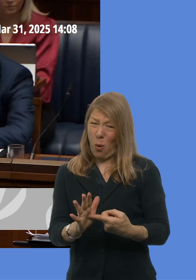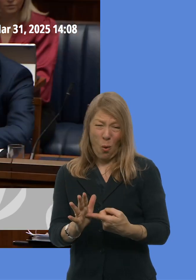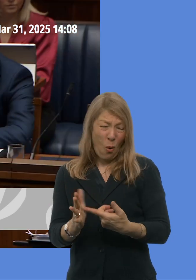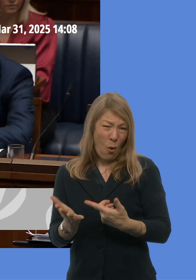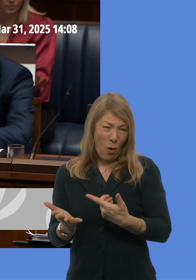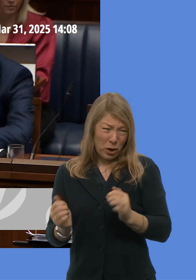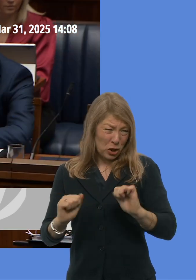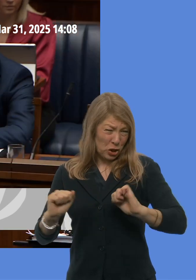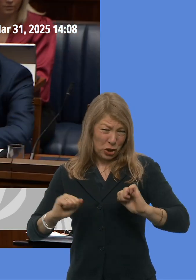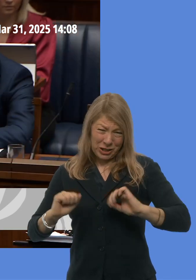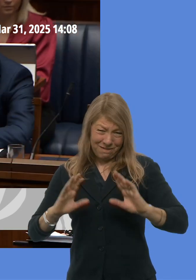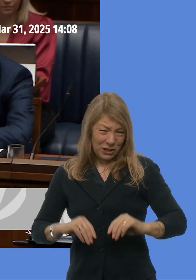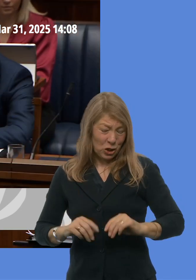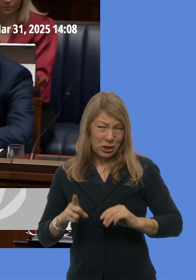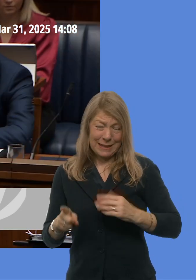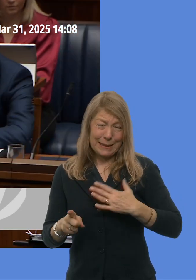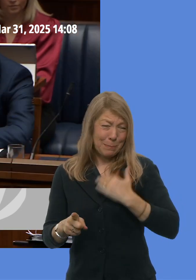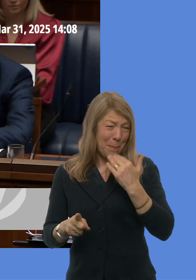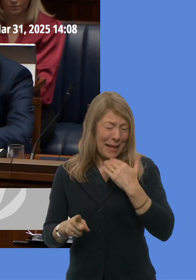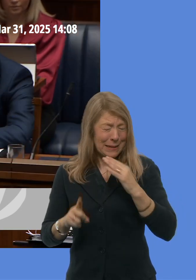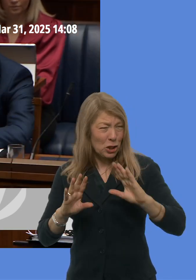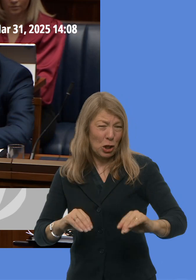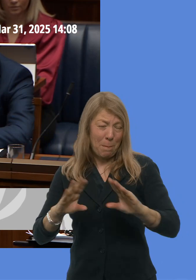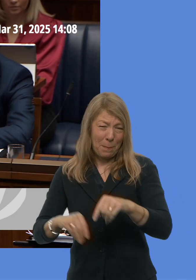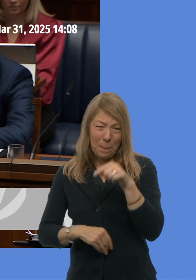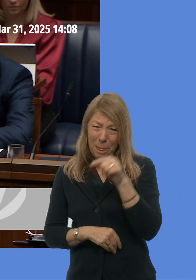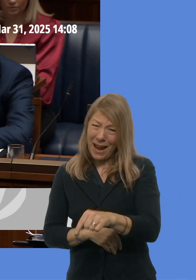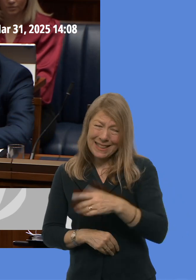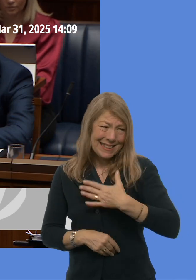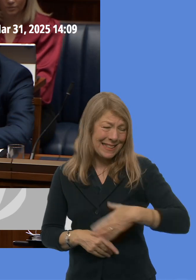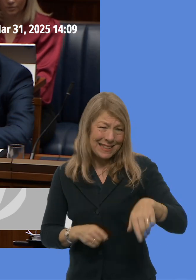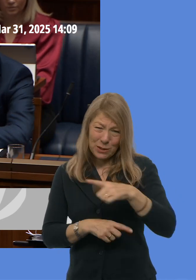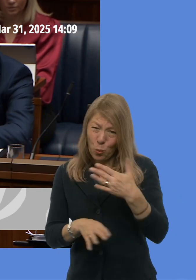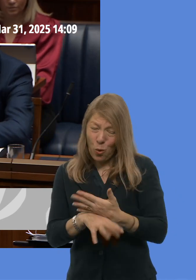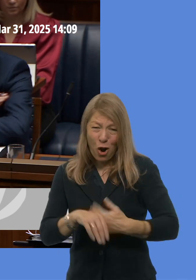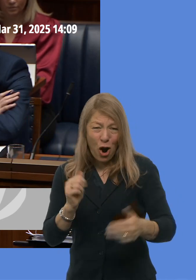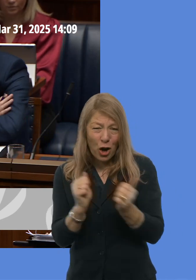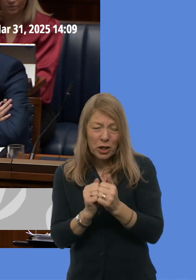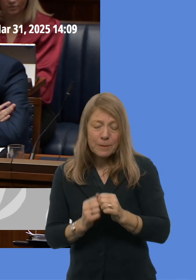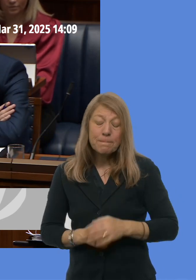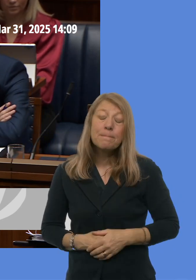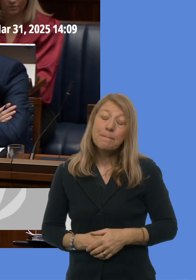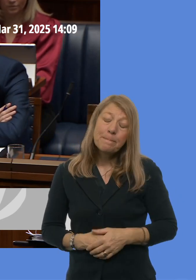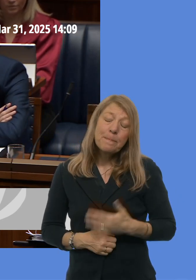I thank the Member for his important question. First of all, it is about showing political leadership, but it is also about standing politically